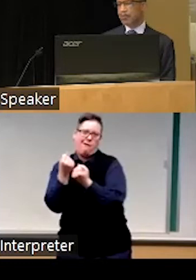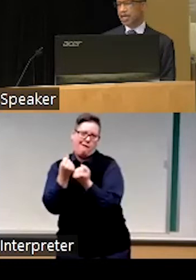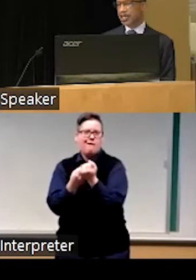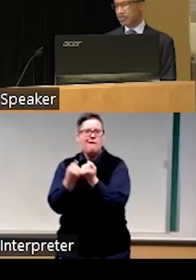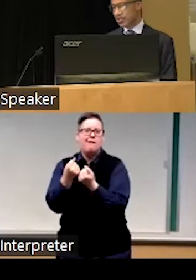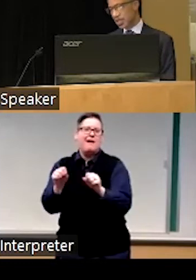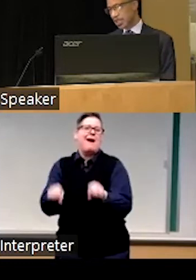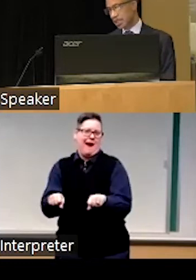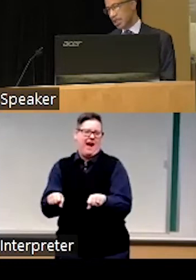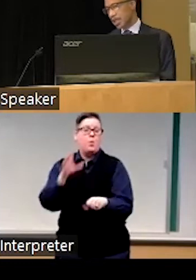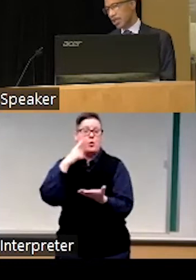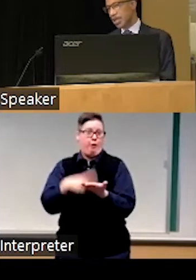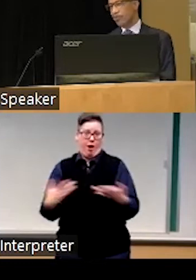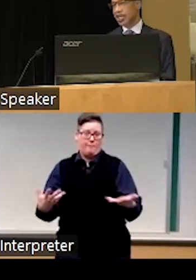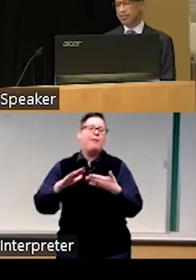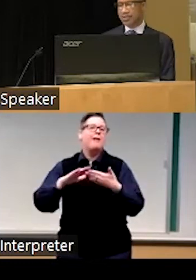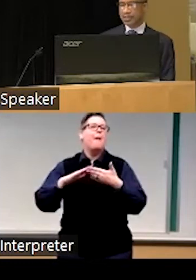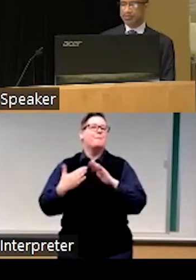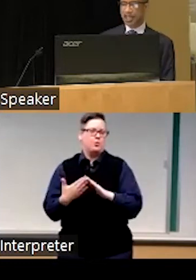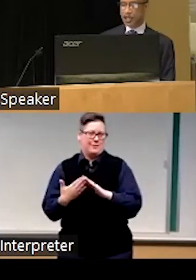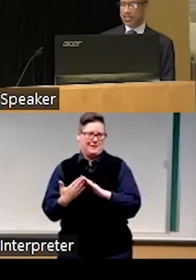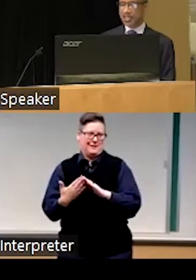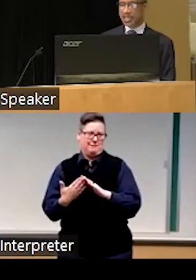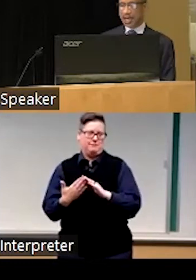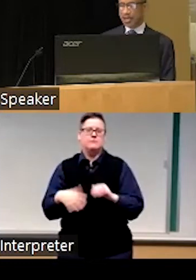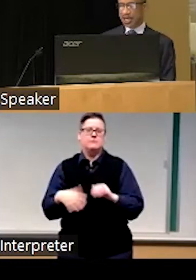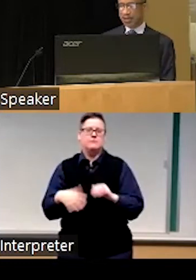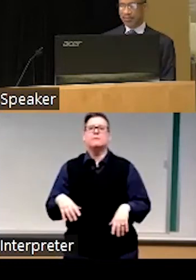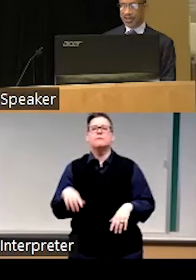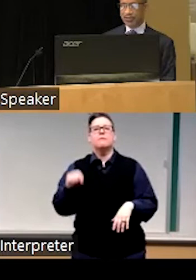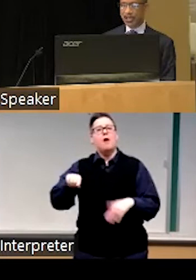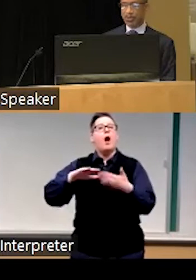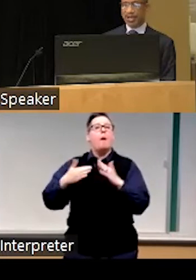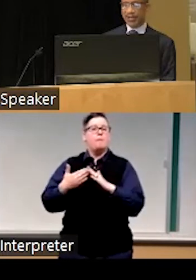talk about a community that recovered a community that I became very familiar with